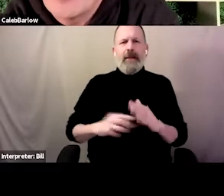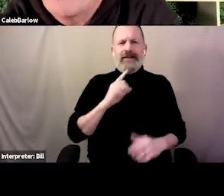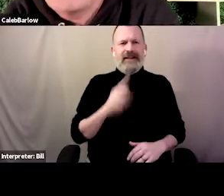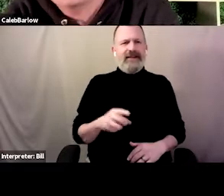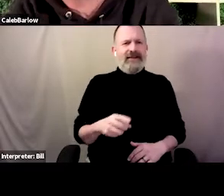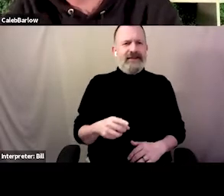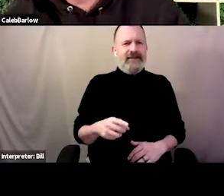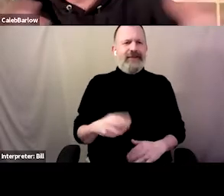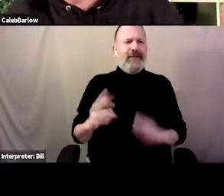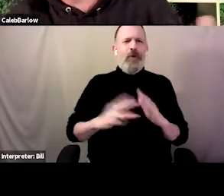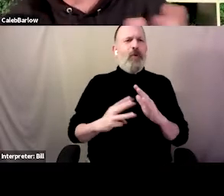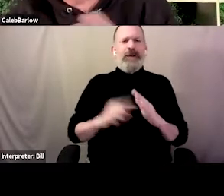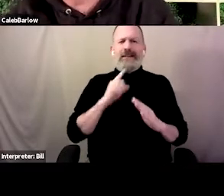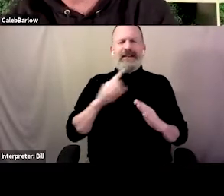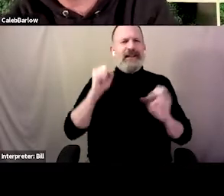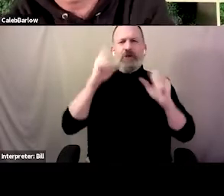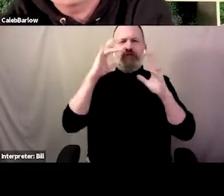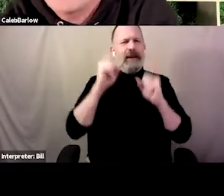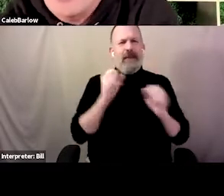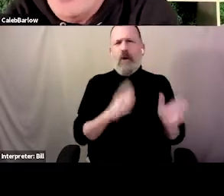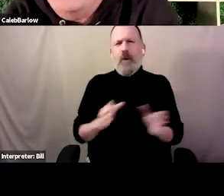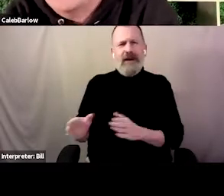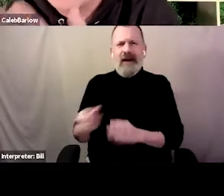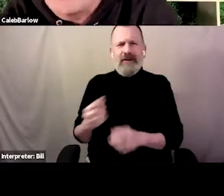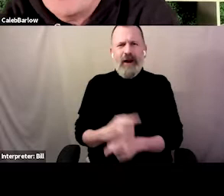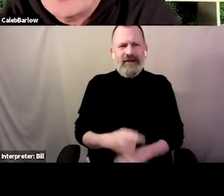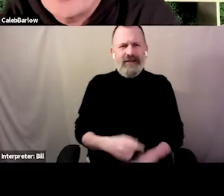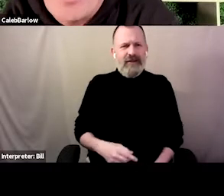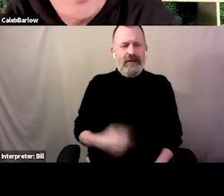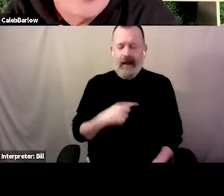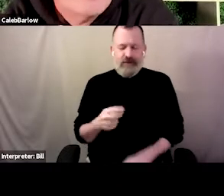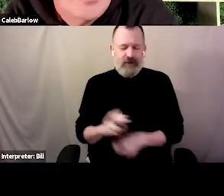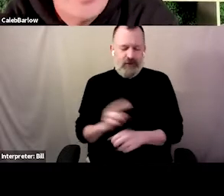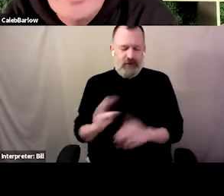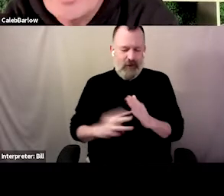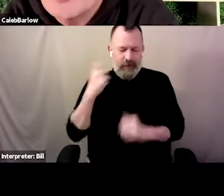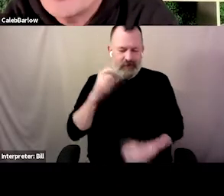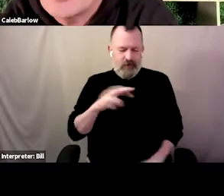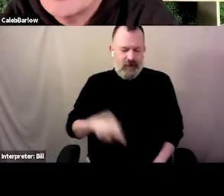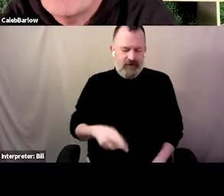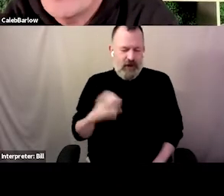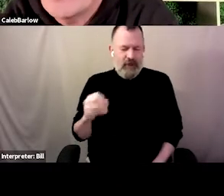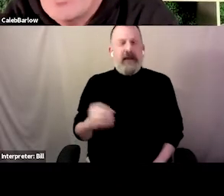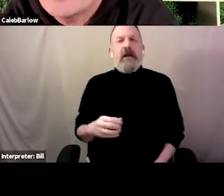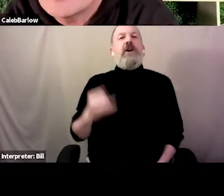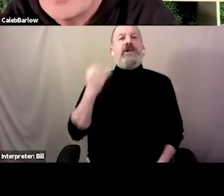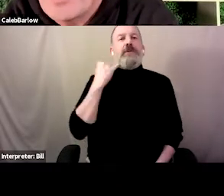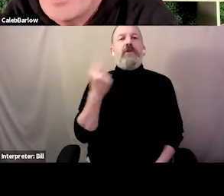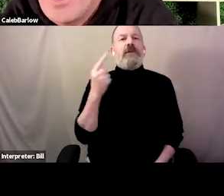CalebBarlow: Wegmans is incredibly organized right as using Wegmans because arrived. Rick Mislan: Right. CalebBarlow: And let's just say somebody went into Wegmans and said,